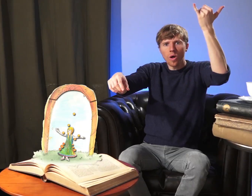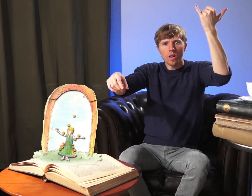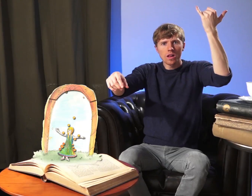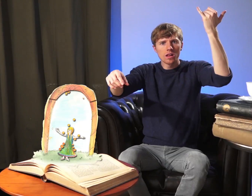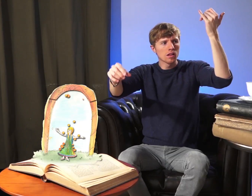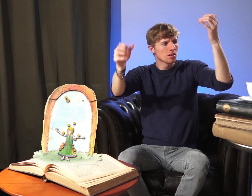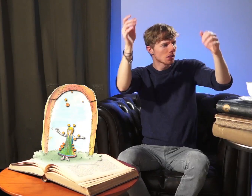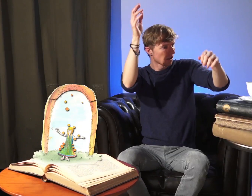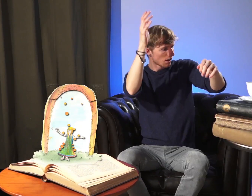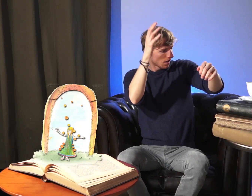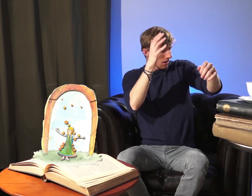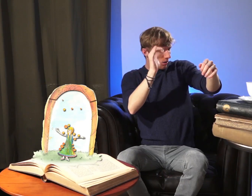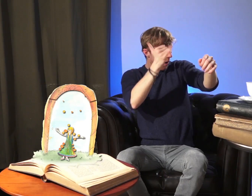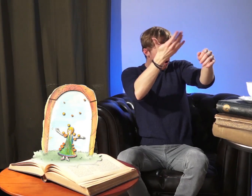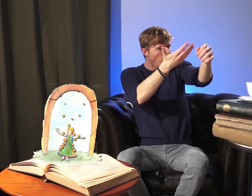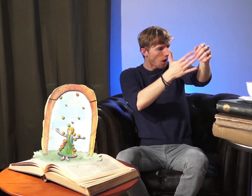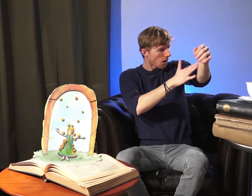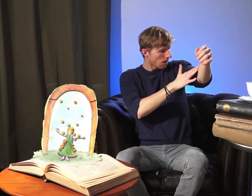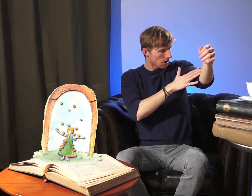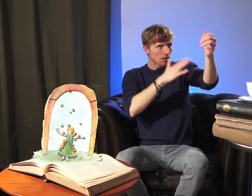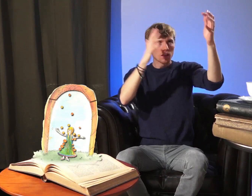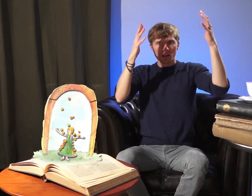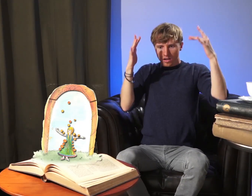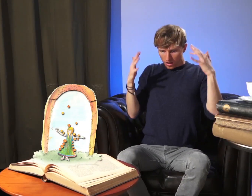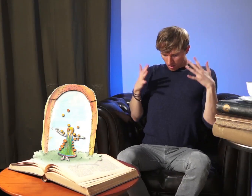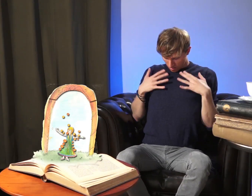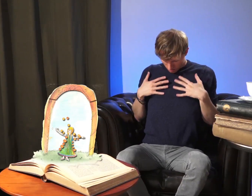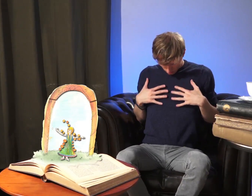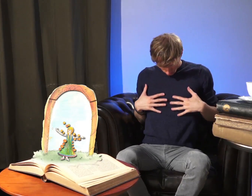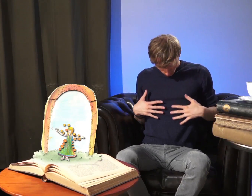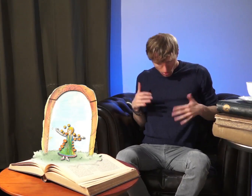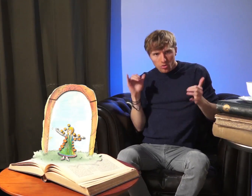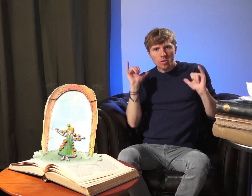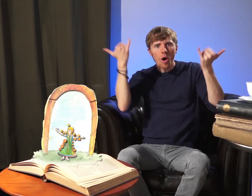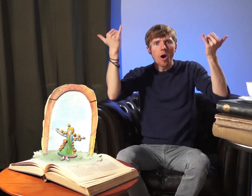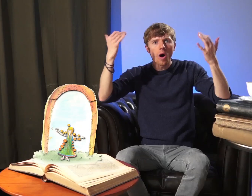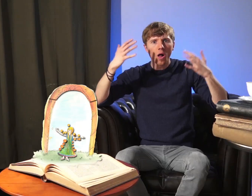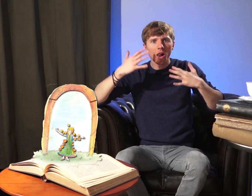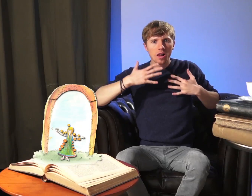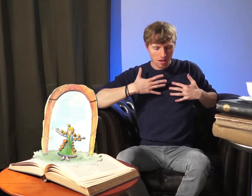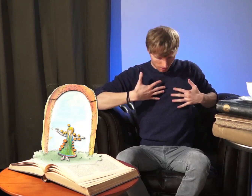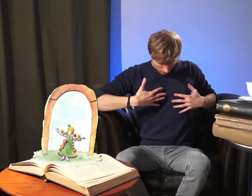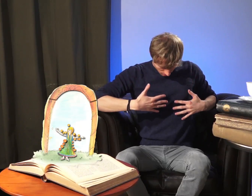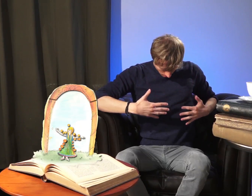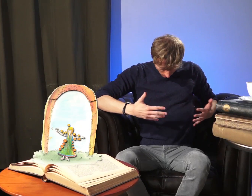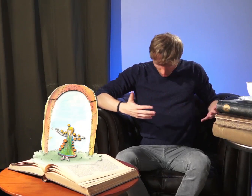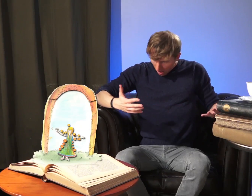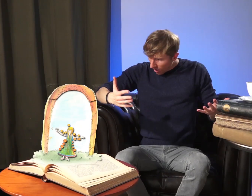The gold rain stuck to the girl and she was covered in gold all over.